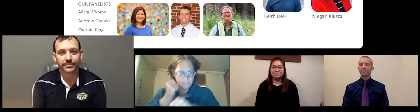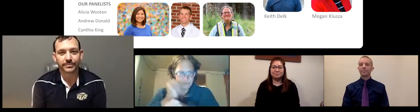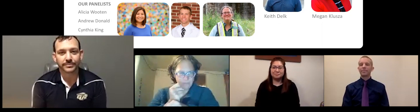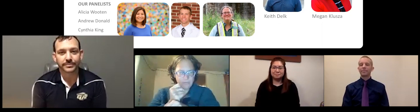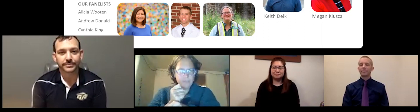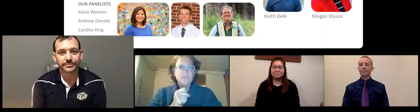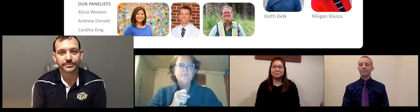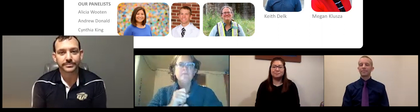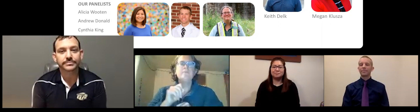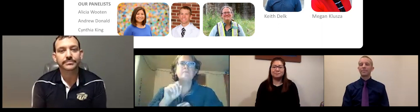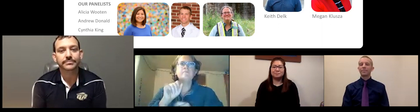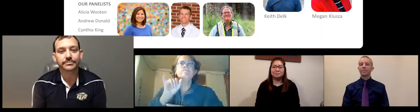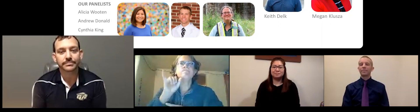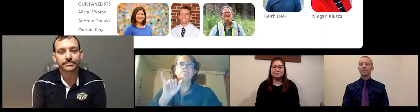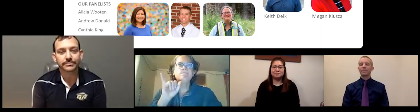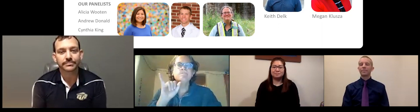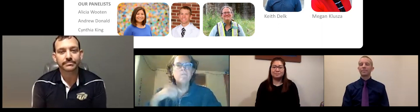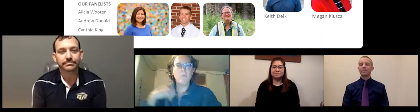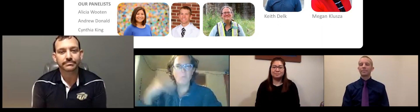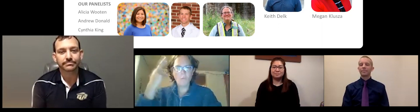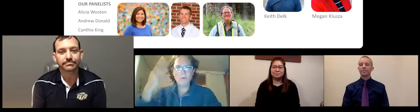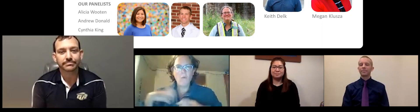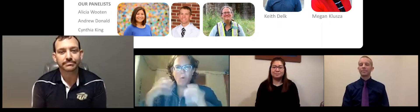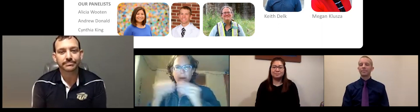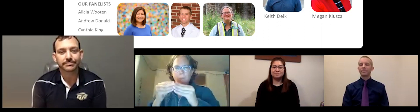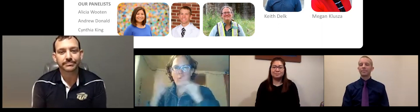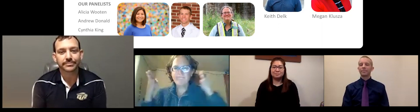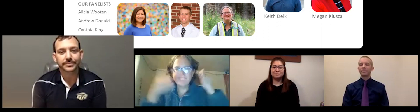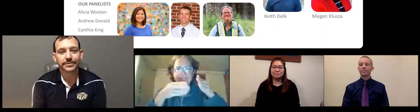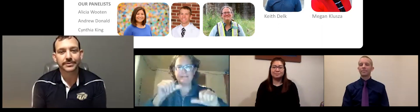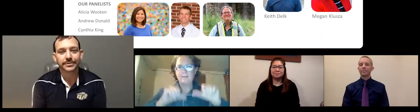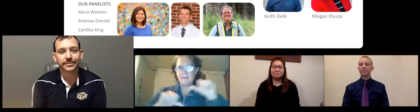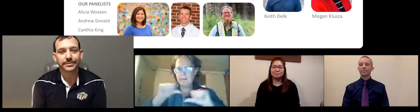I went to Gallaudet, for one year, and at that point, I realized that,